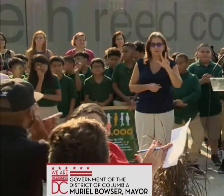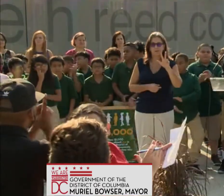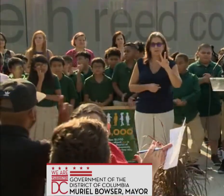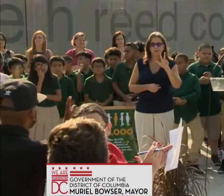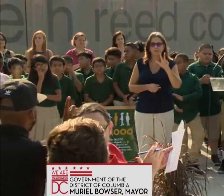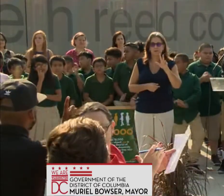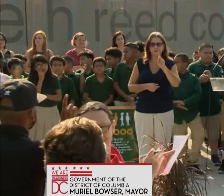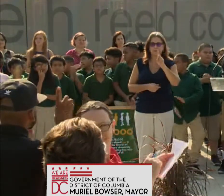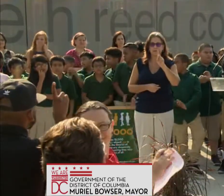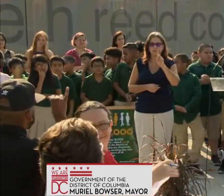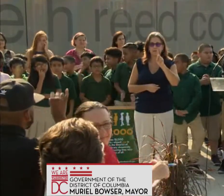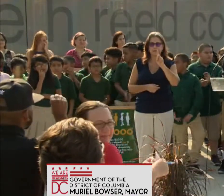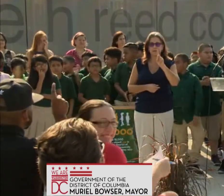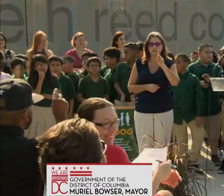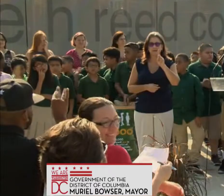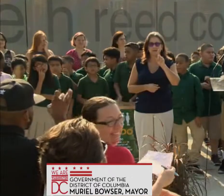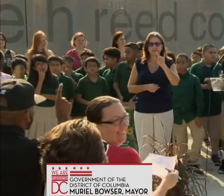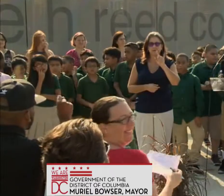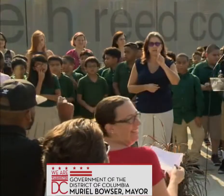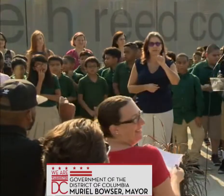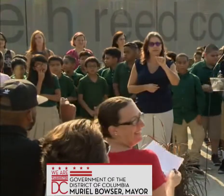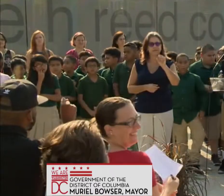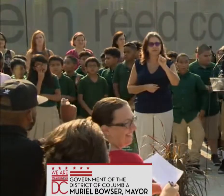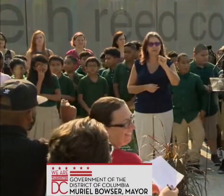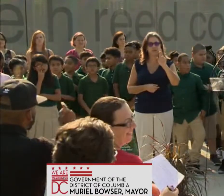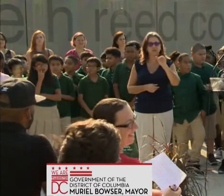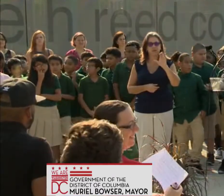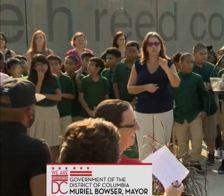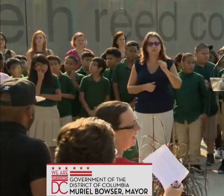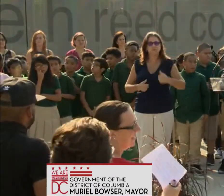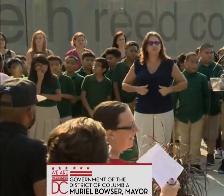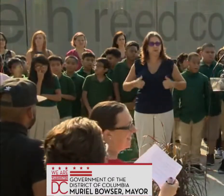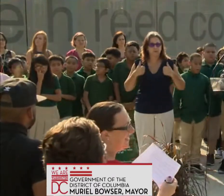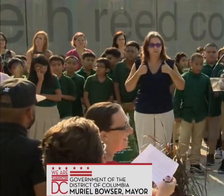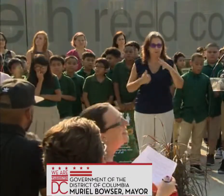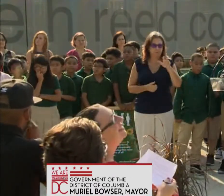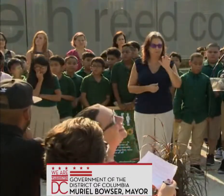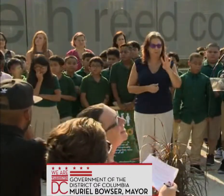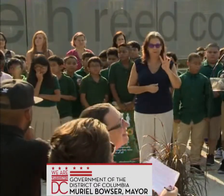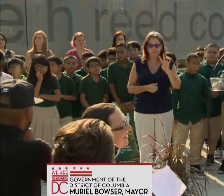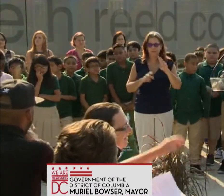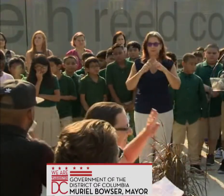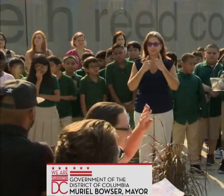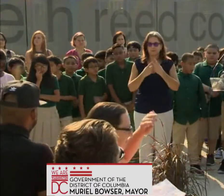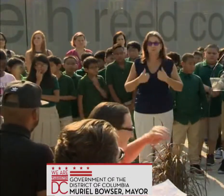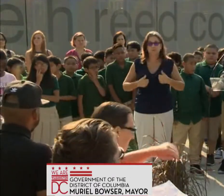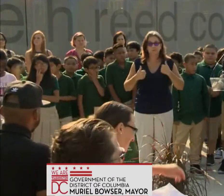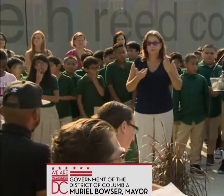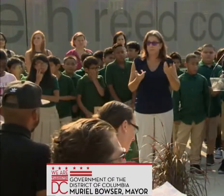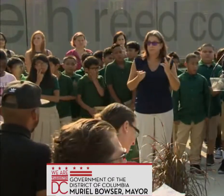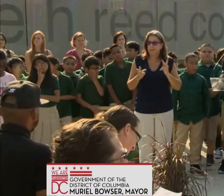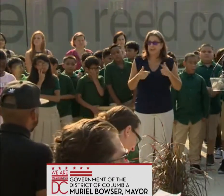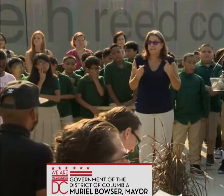indeed we also stand behind mayor mayor Bowser and her push for us to be the